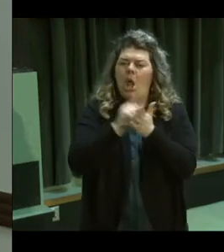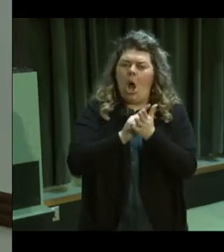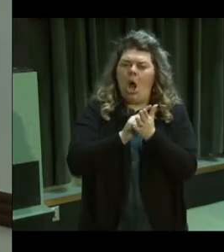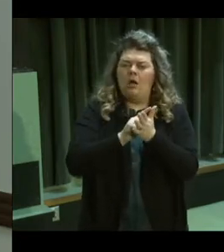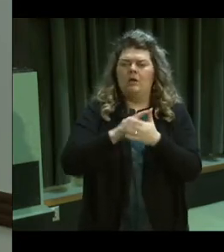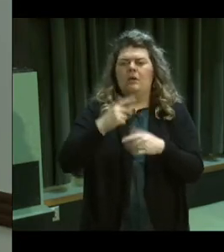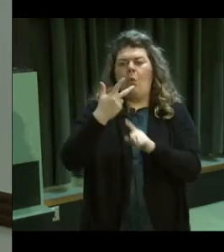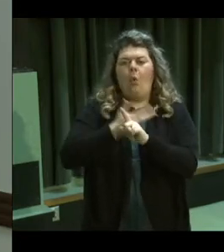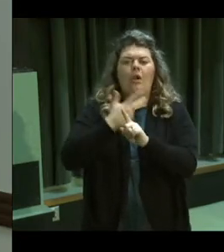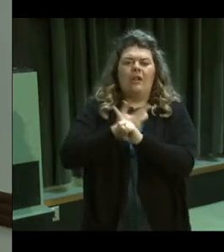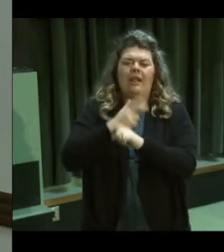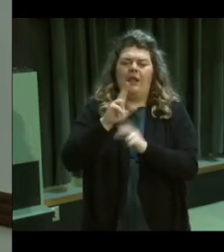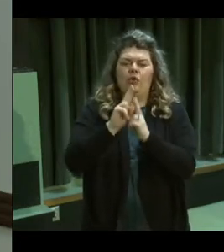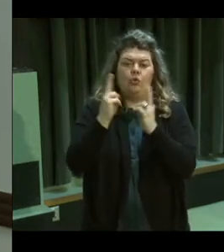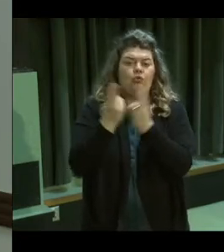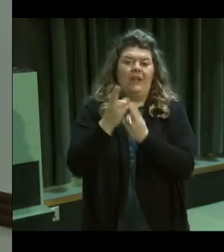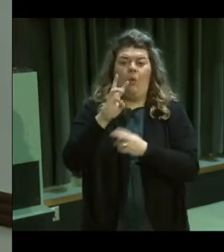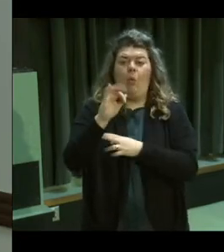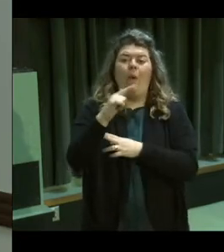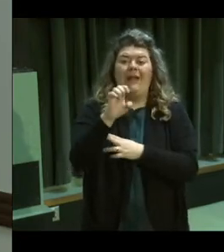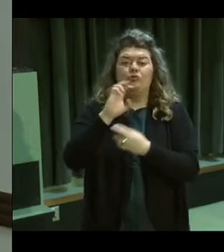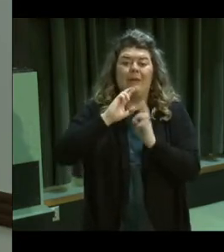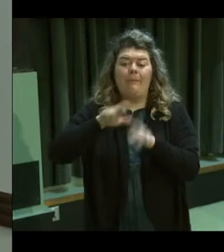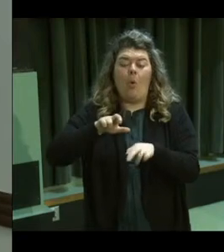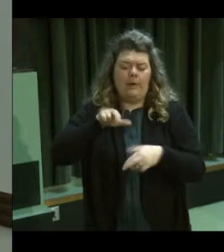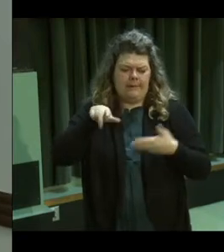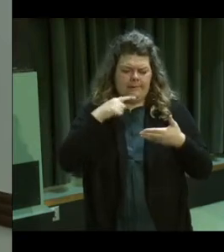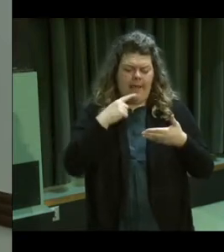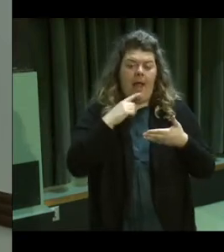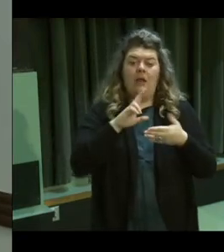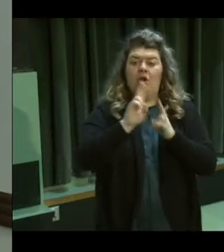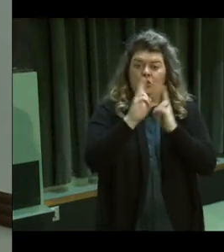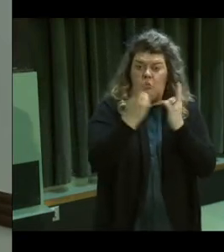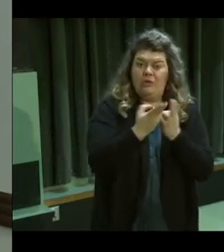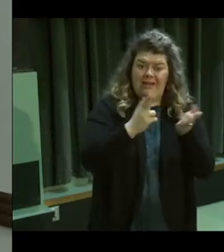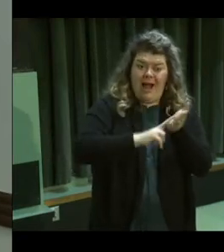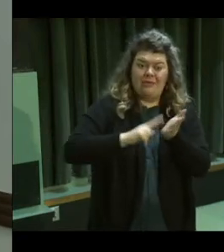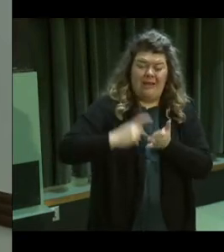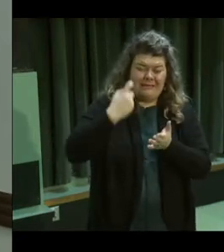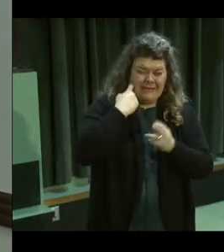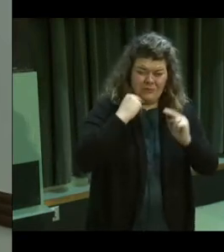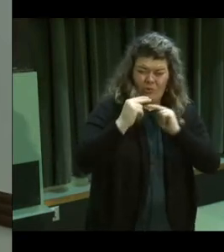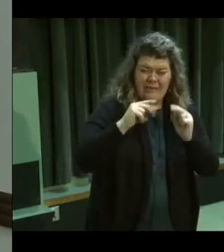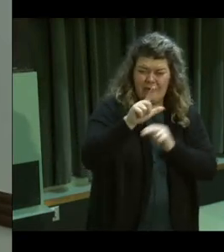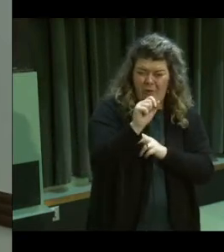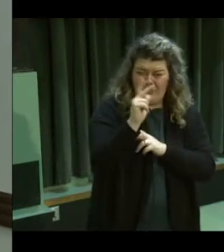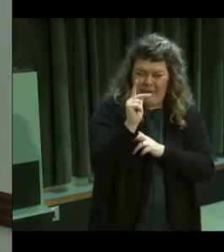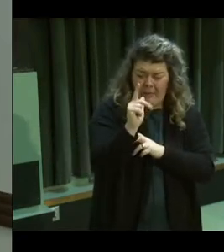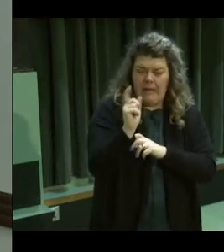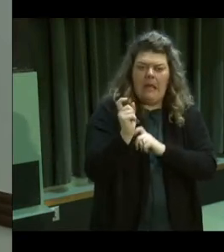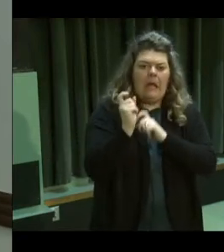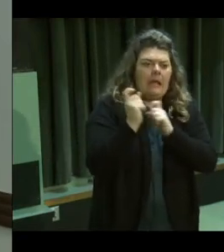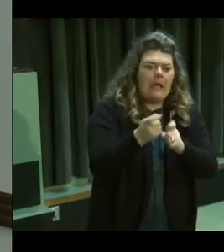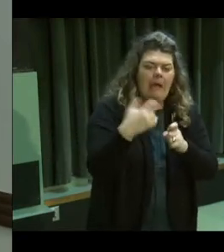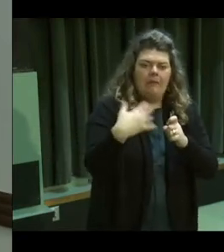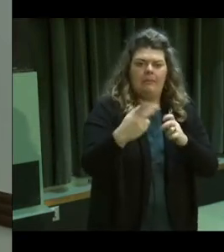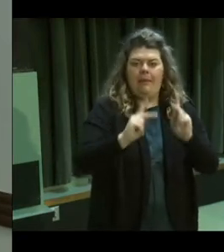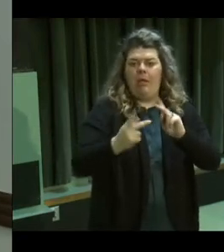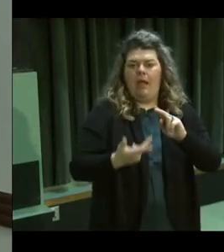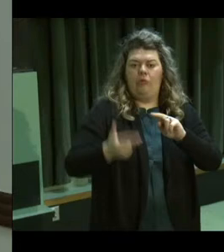wage report that said that union